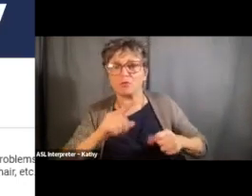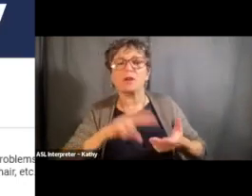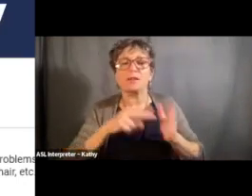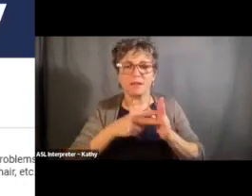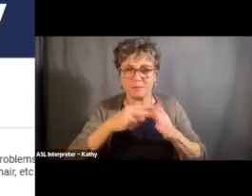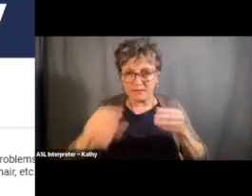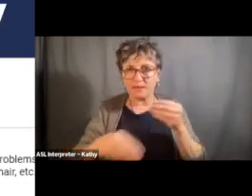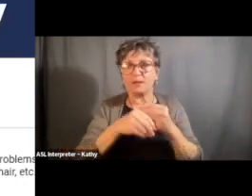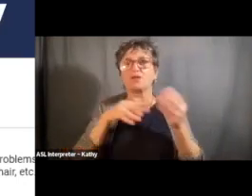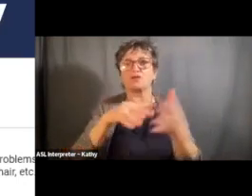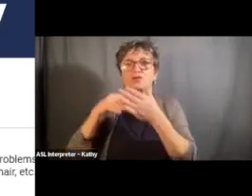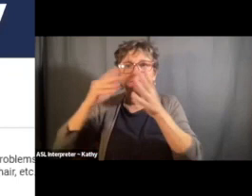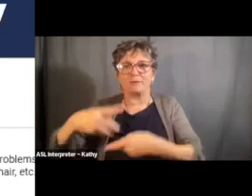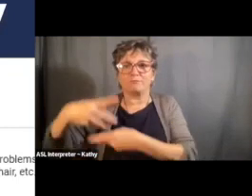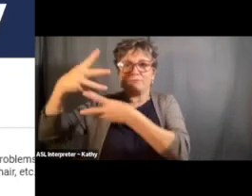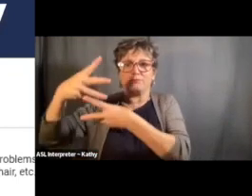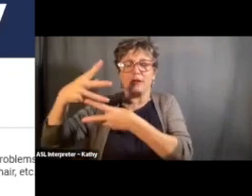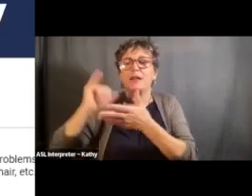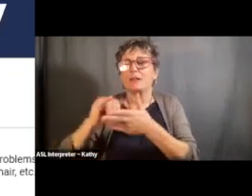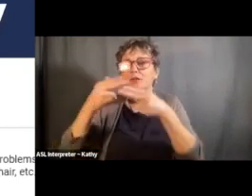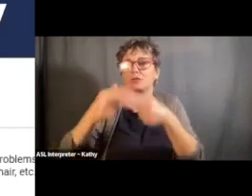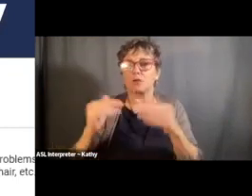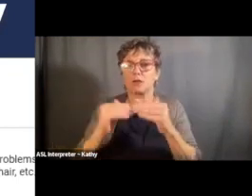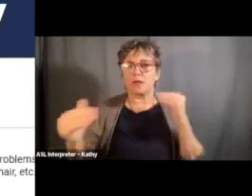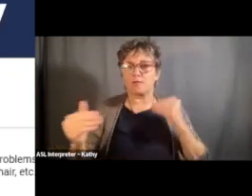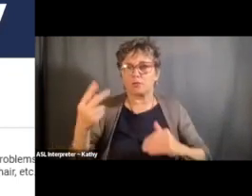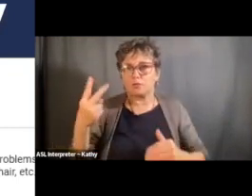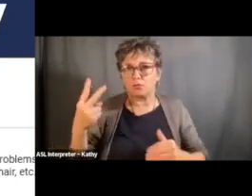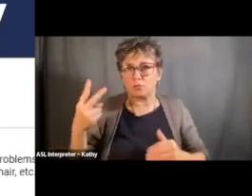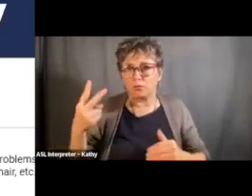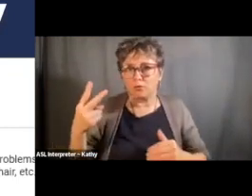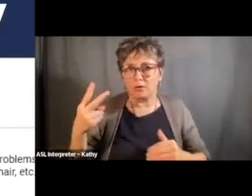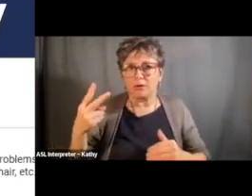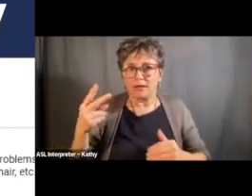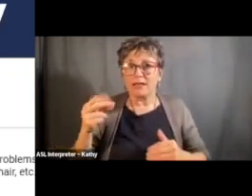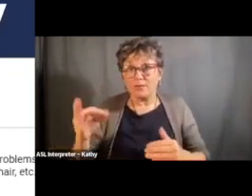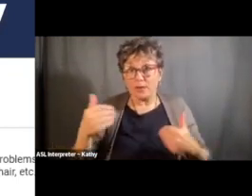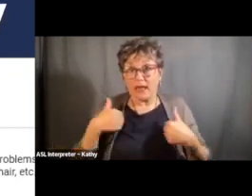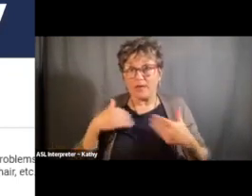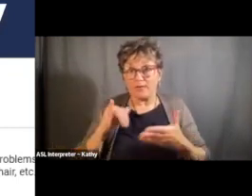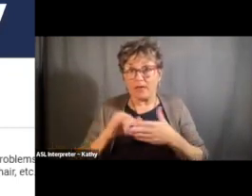called a Level 2 survey in your dashboard, if we have one. I want to point out, up in